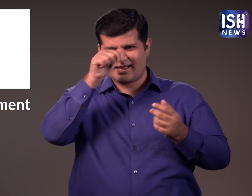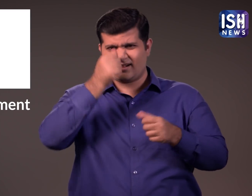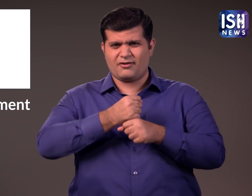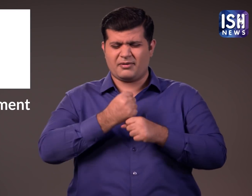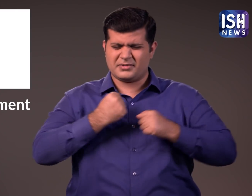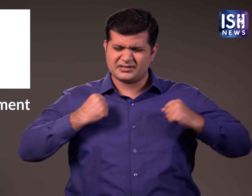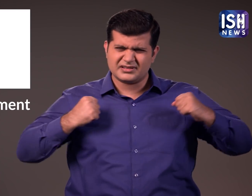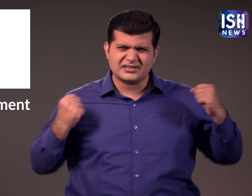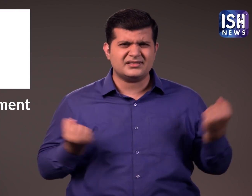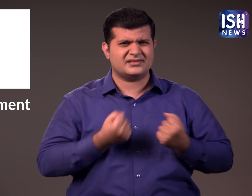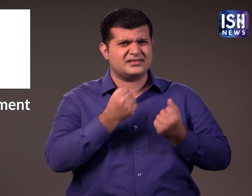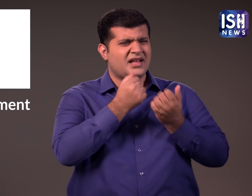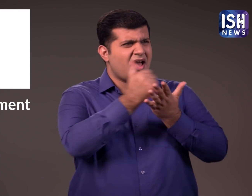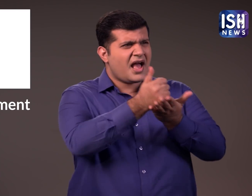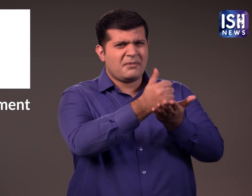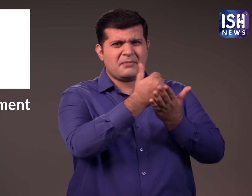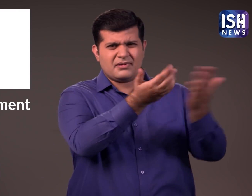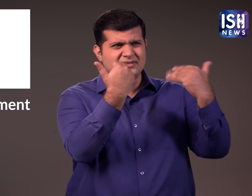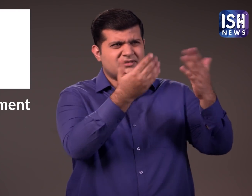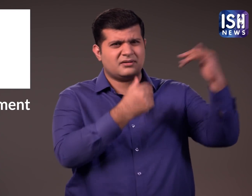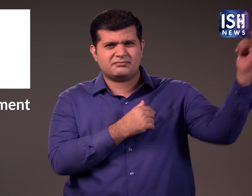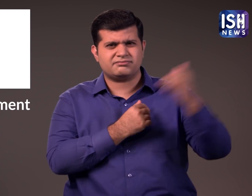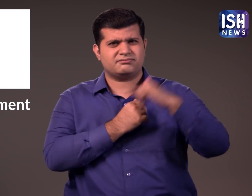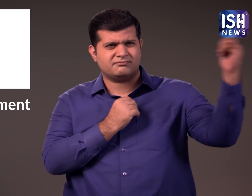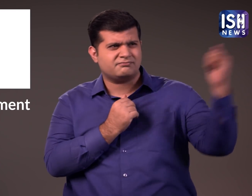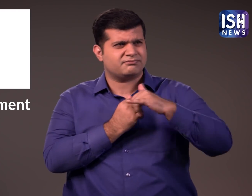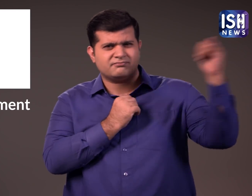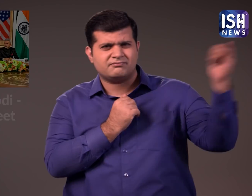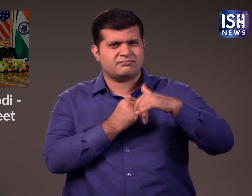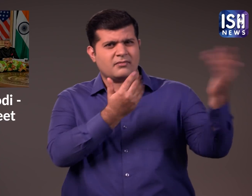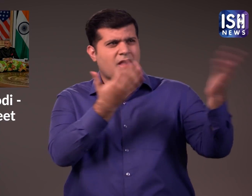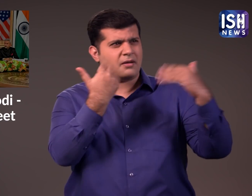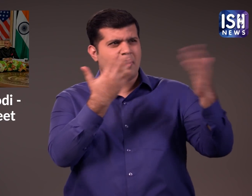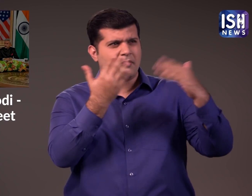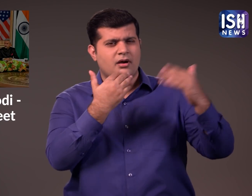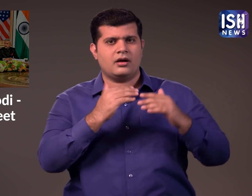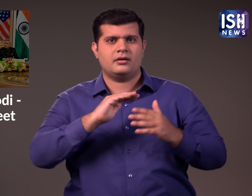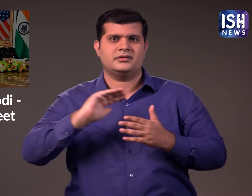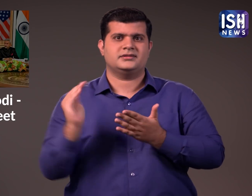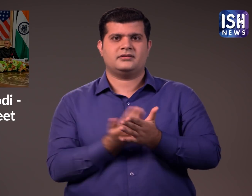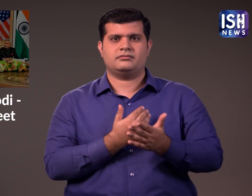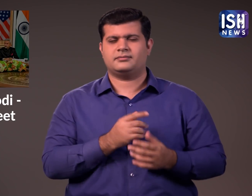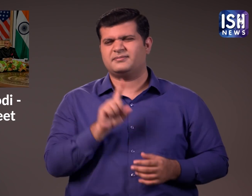After a lot of hard work by the Indian government, we were able to get them out of there safely,